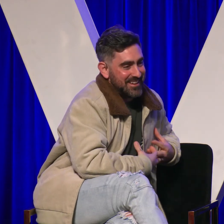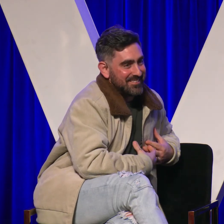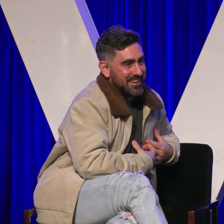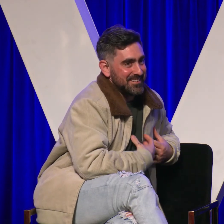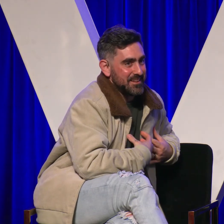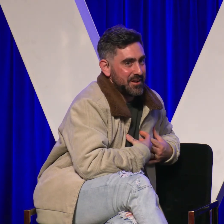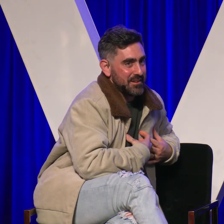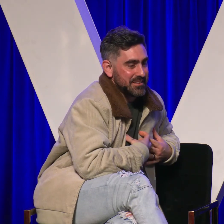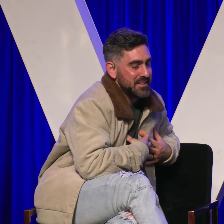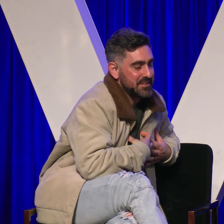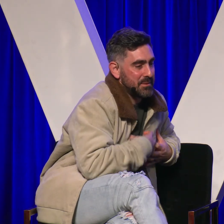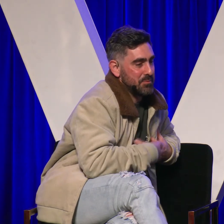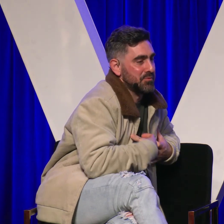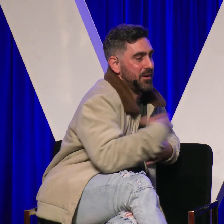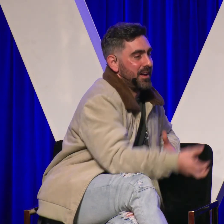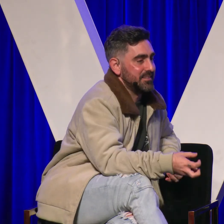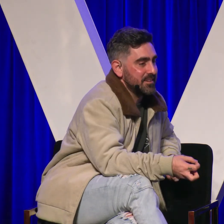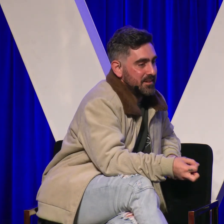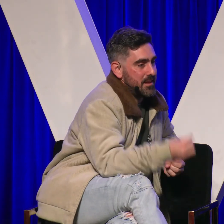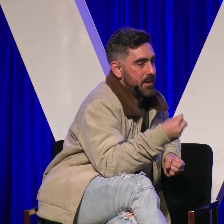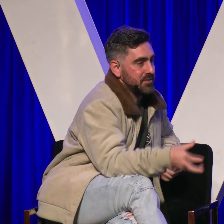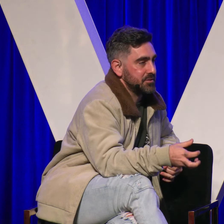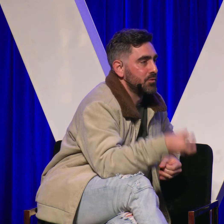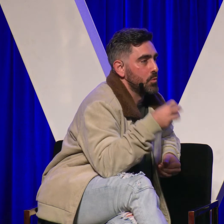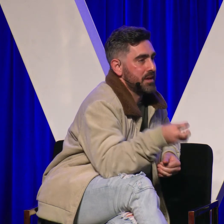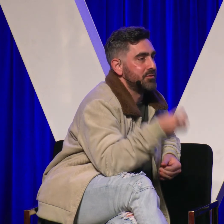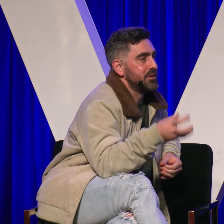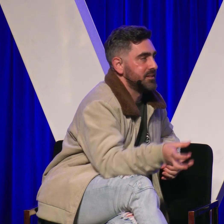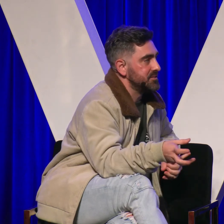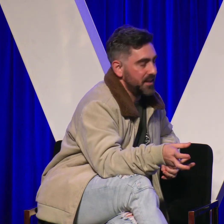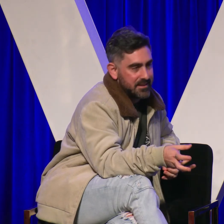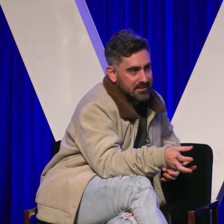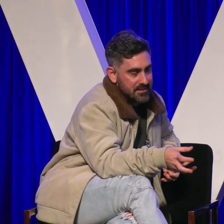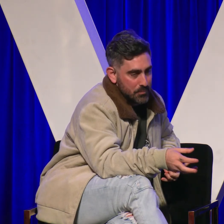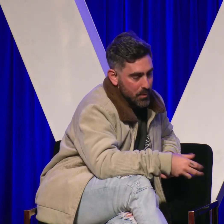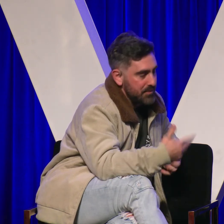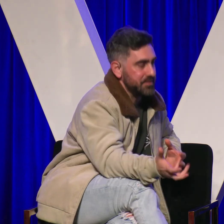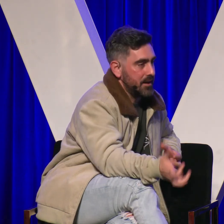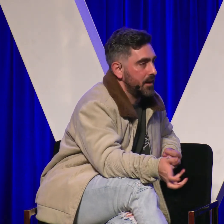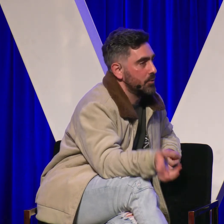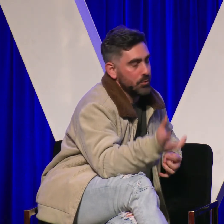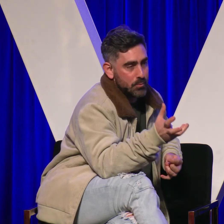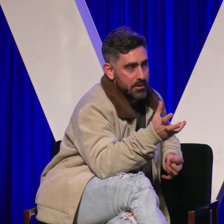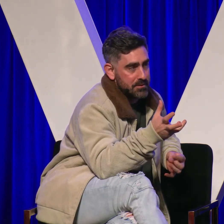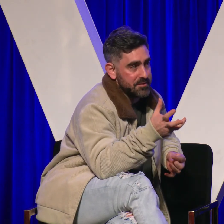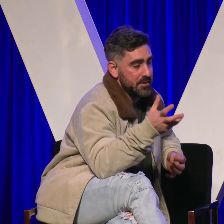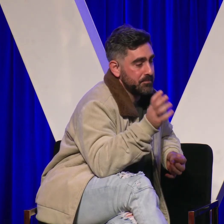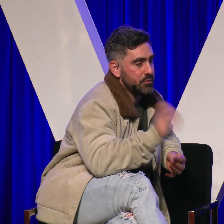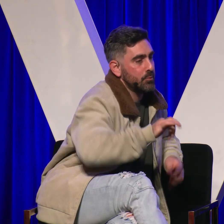like letting people find their passion for whatever it is and whether it's art or whether it's through art,